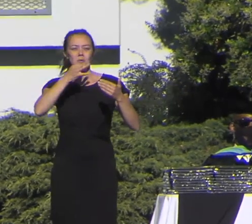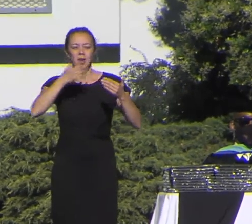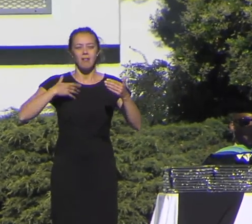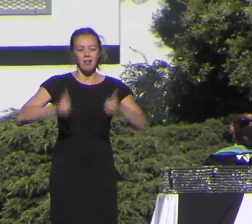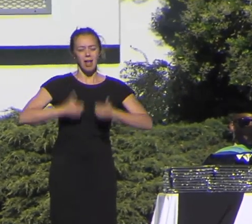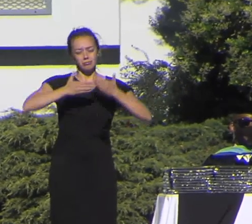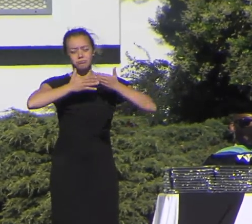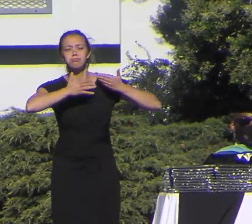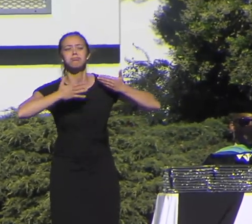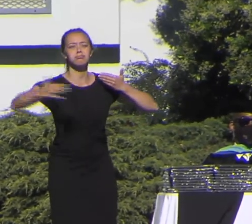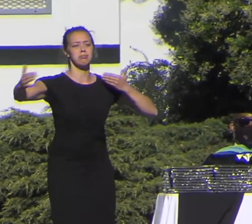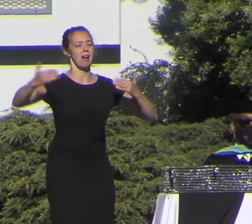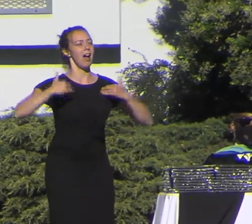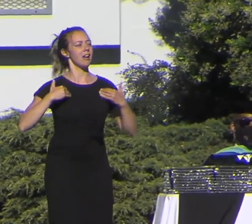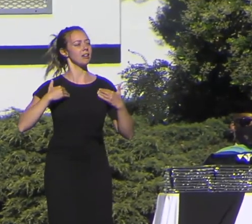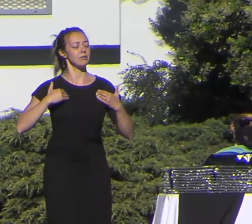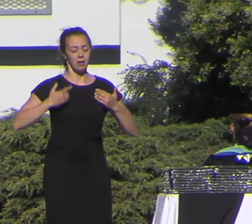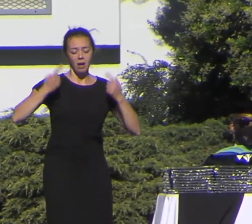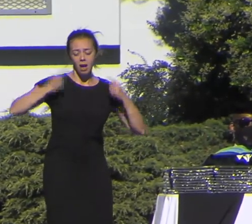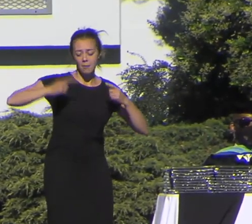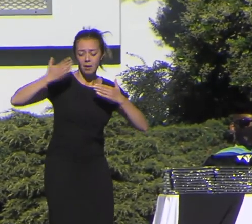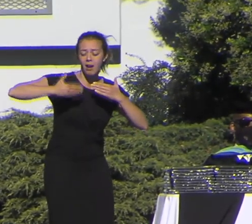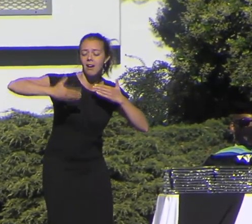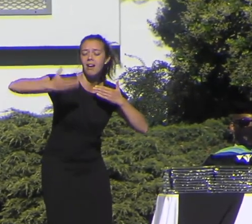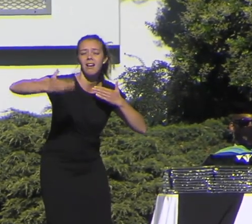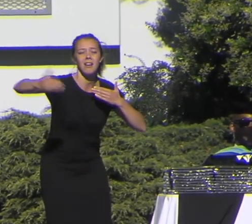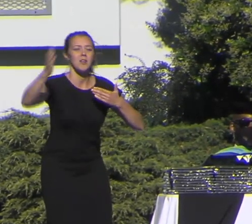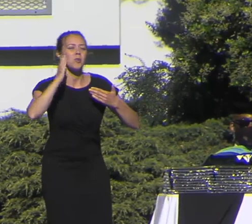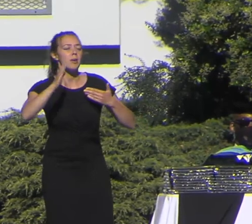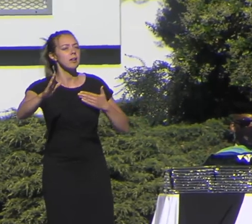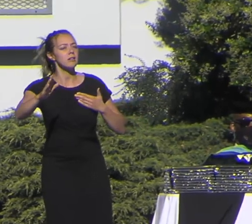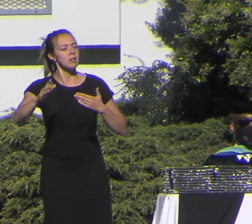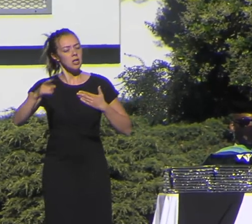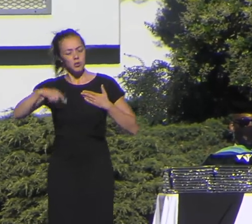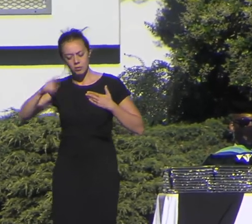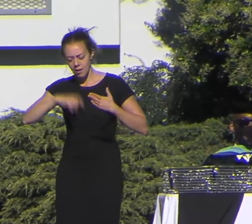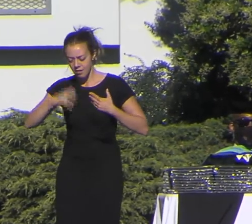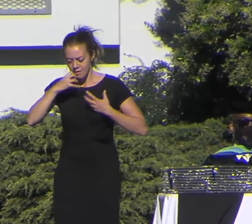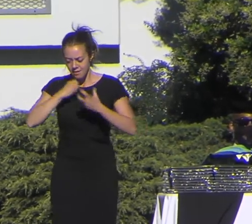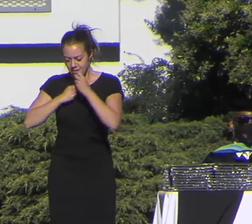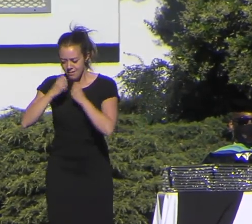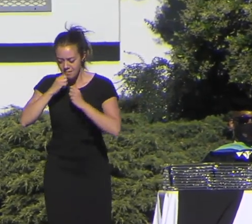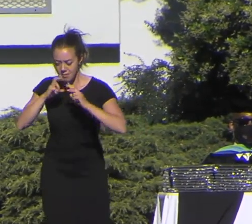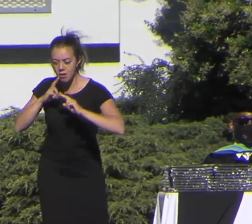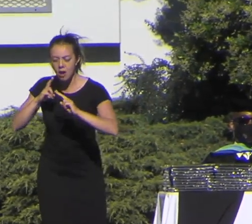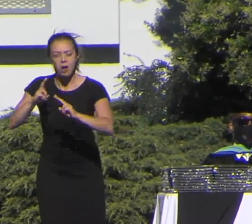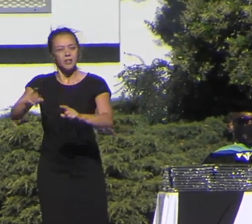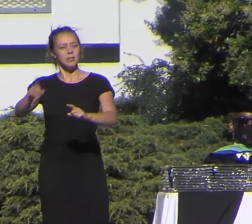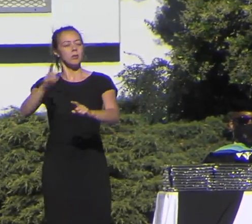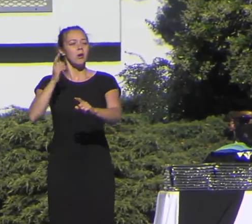The importance and value of these moments depend largely on your appreciation your perspective and your perseverance.